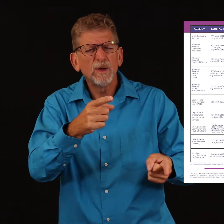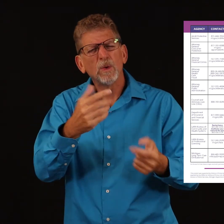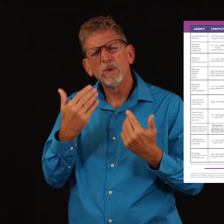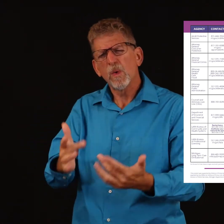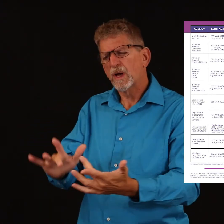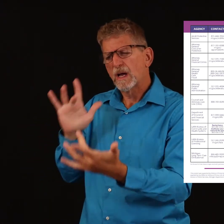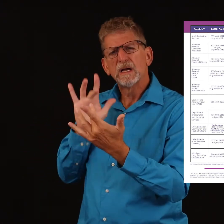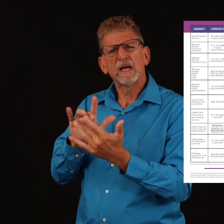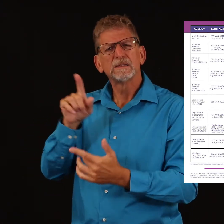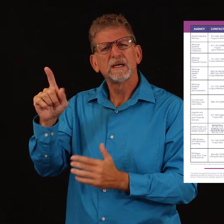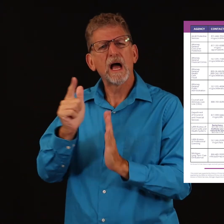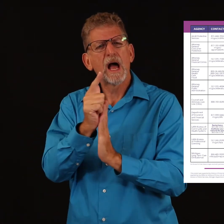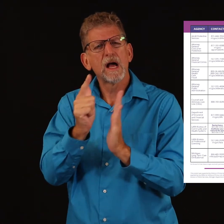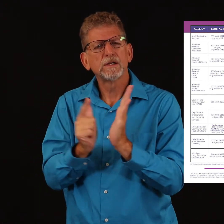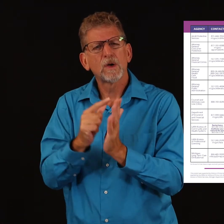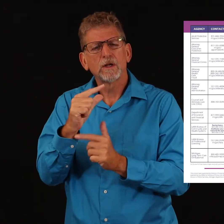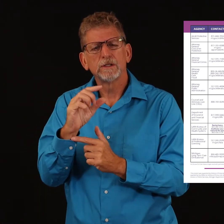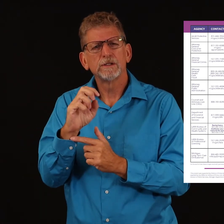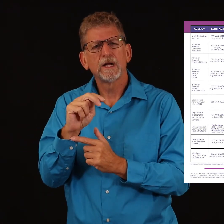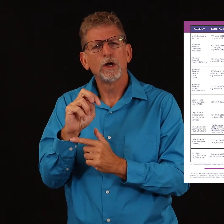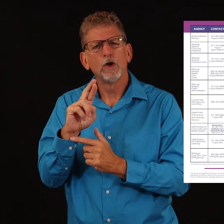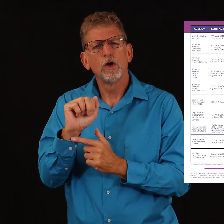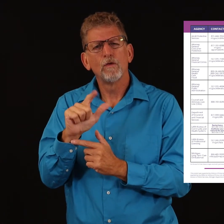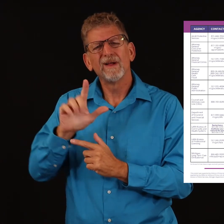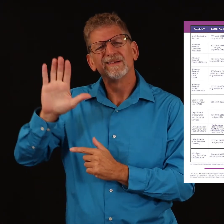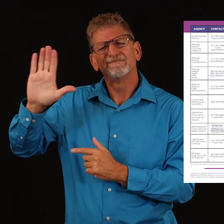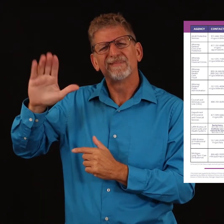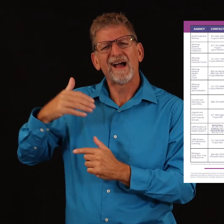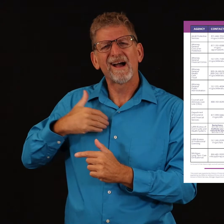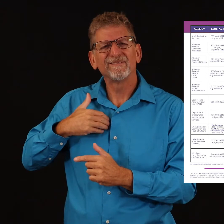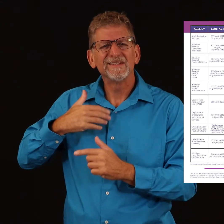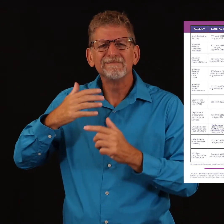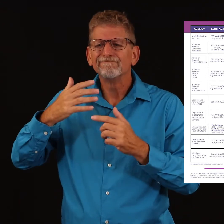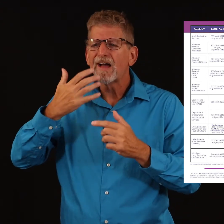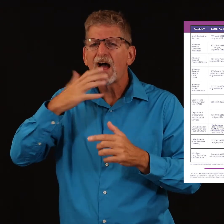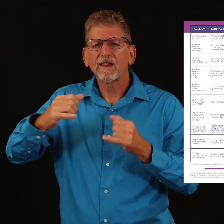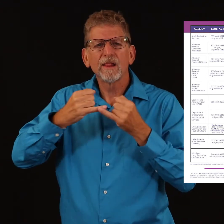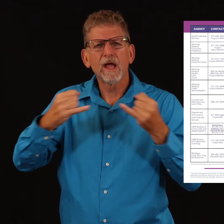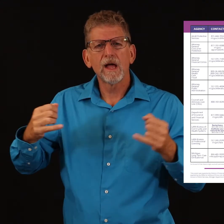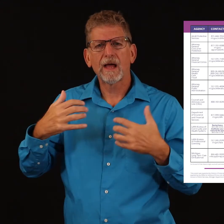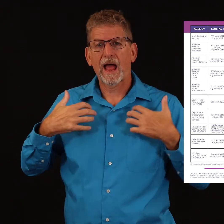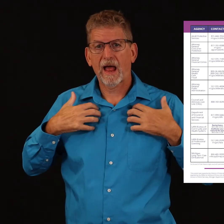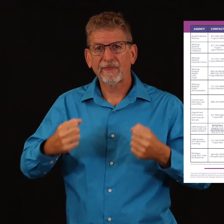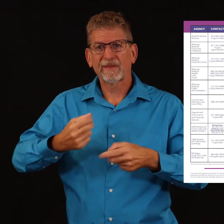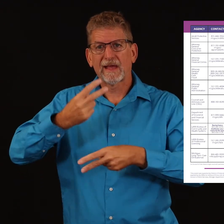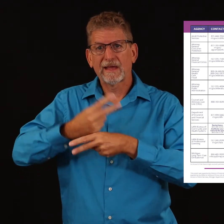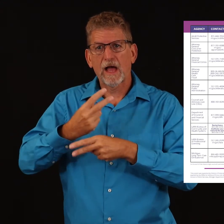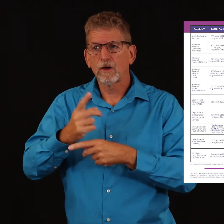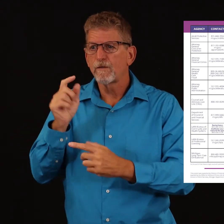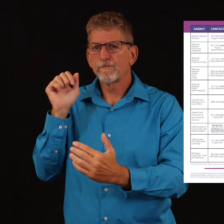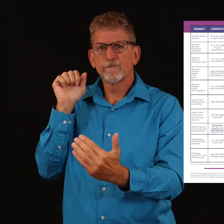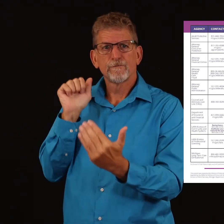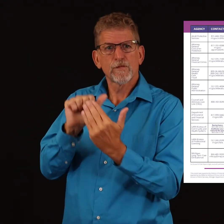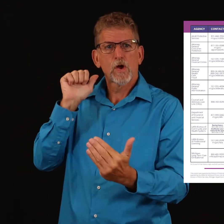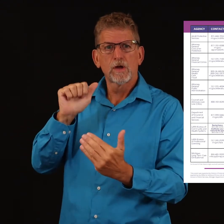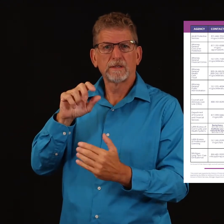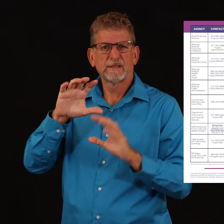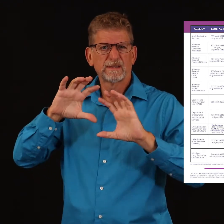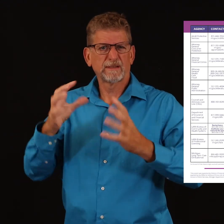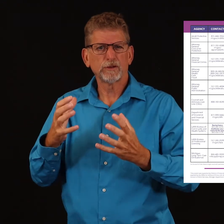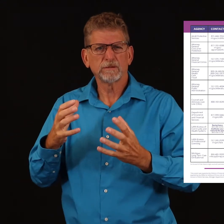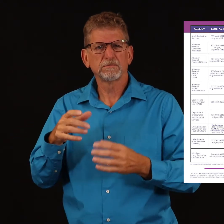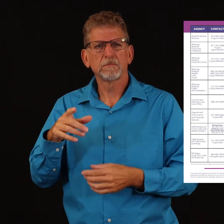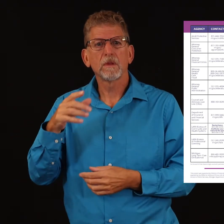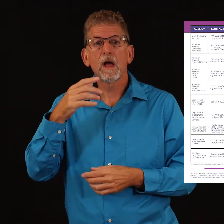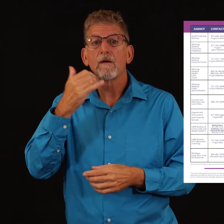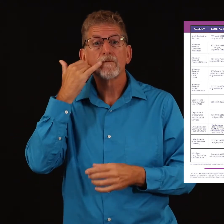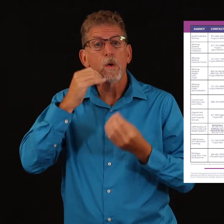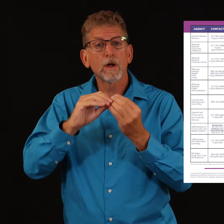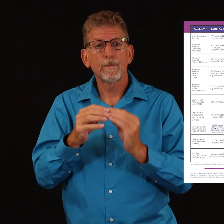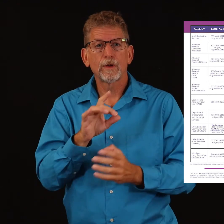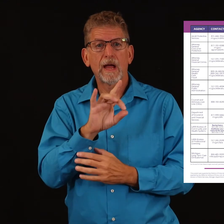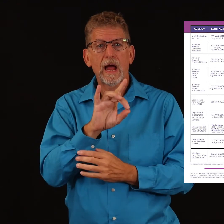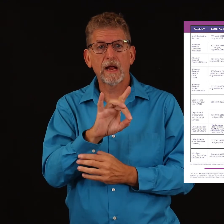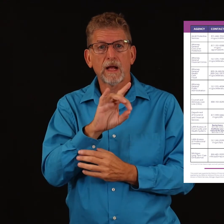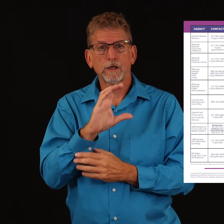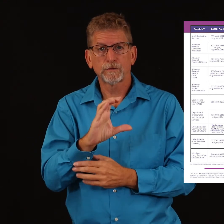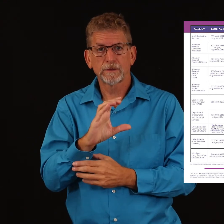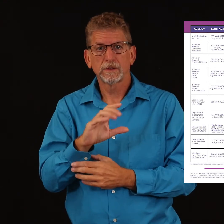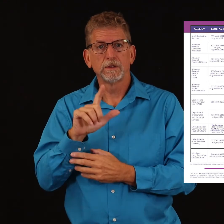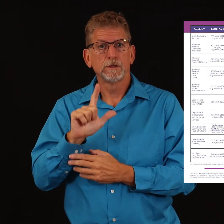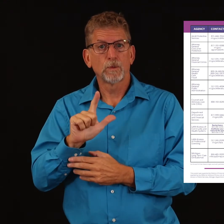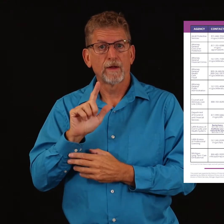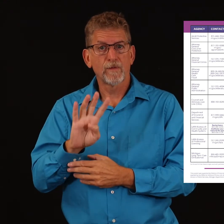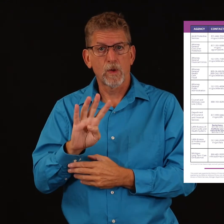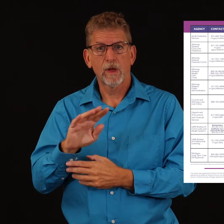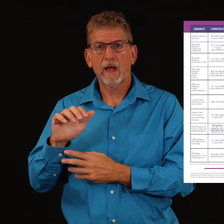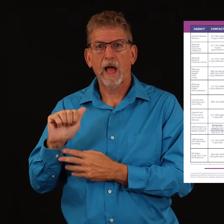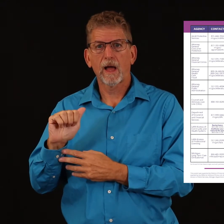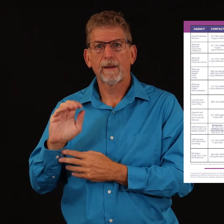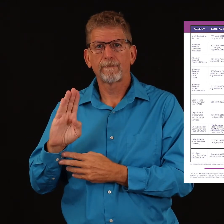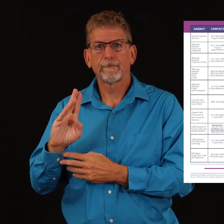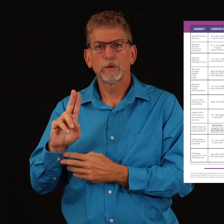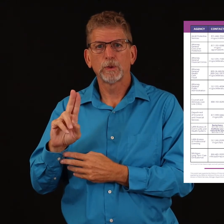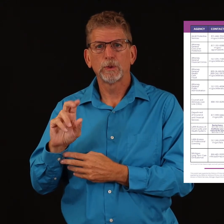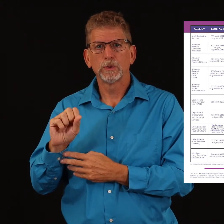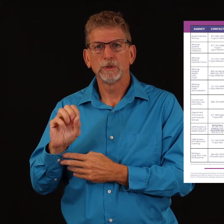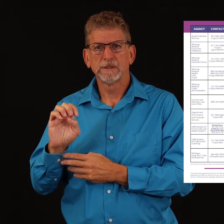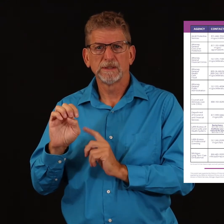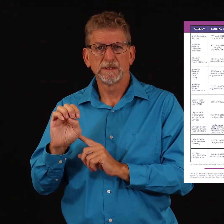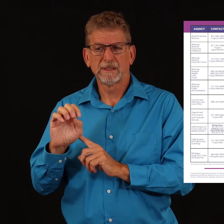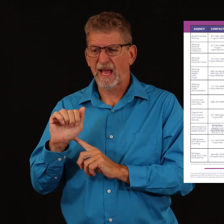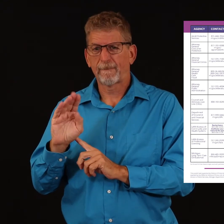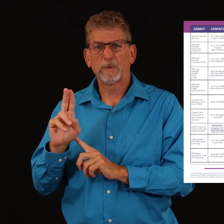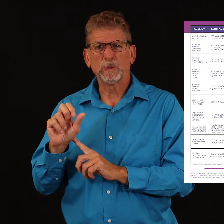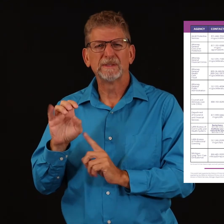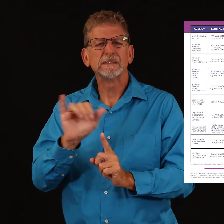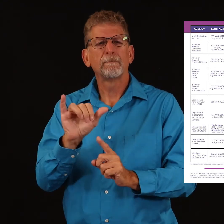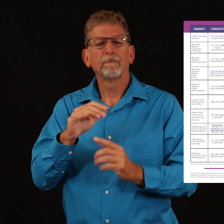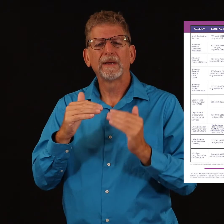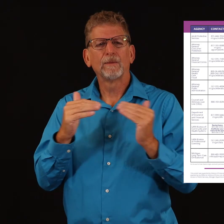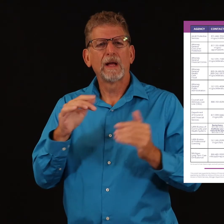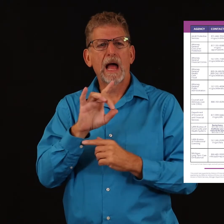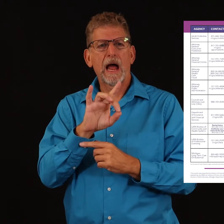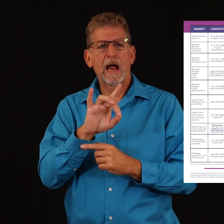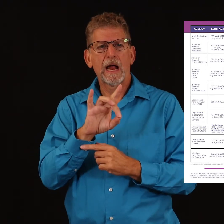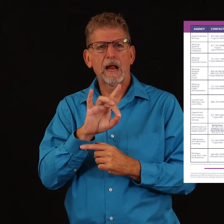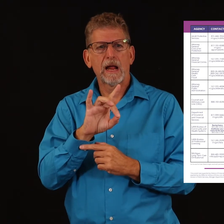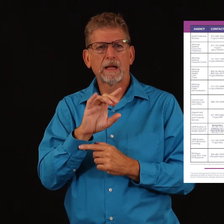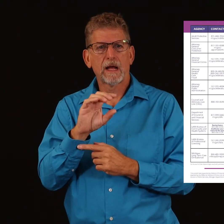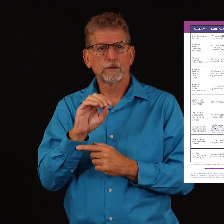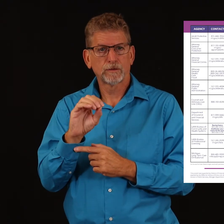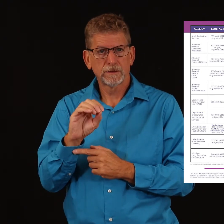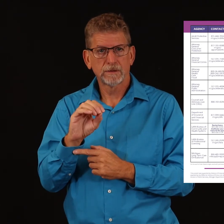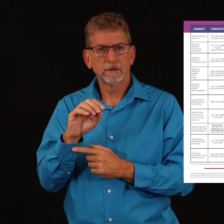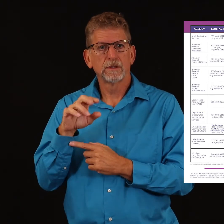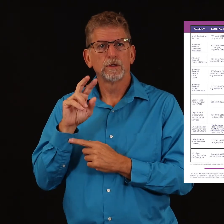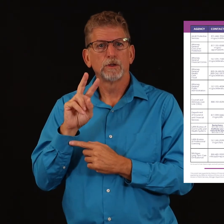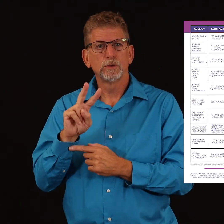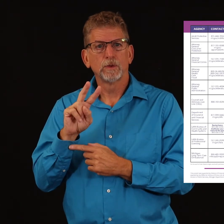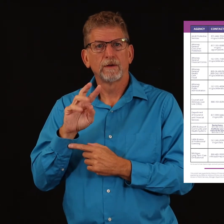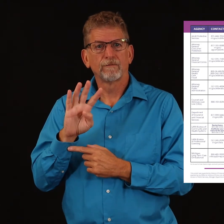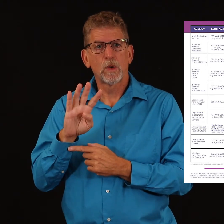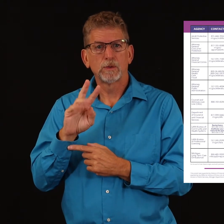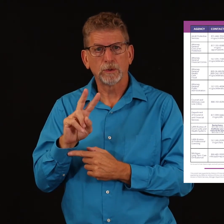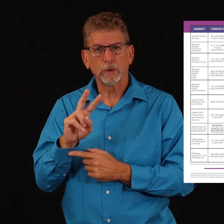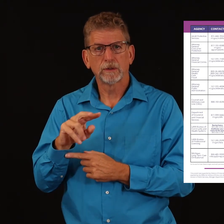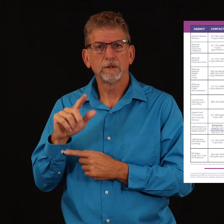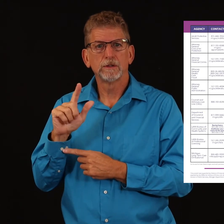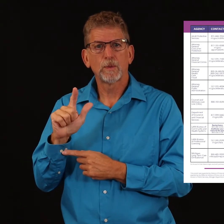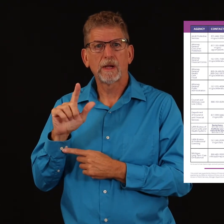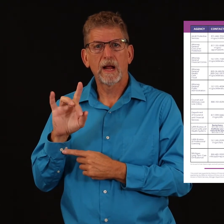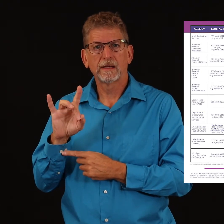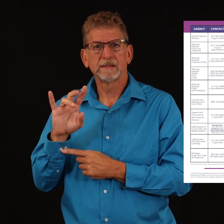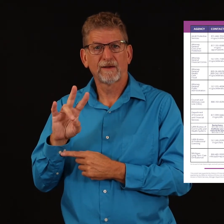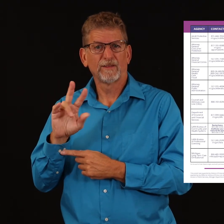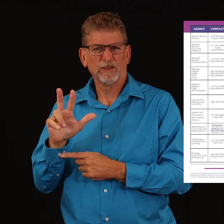contact the Attorney General's Health Care Fraud Division on its statewide hotline, 800-24-ABUSE (800-242-2873),